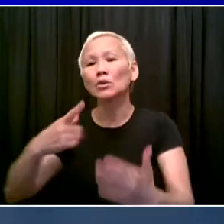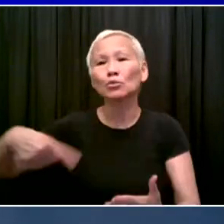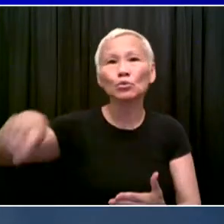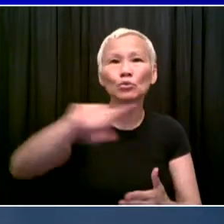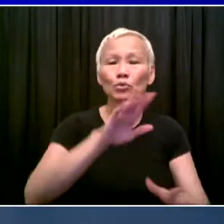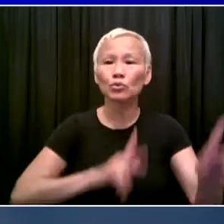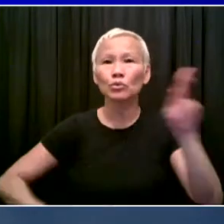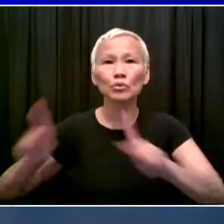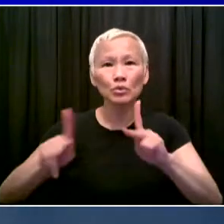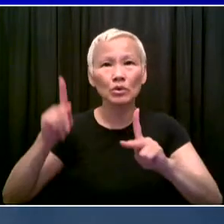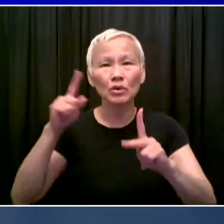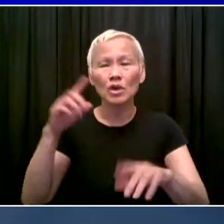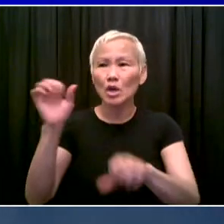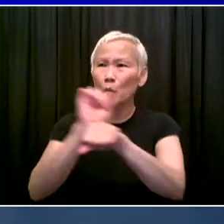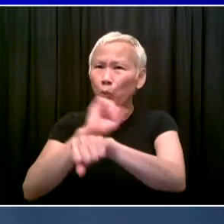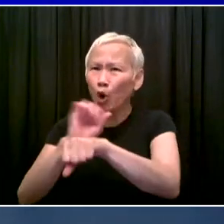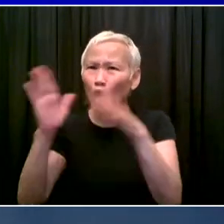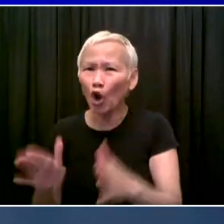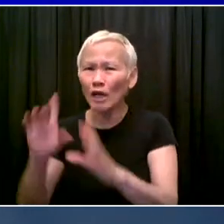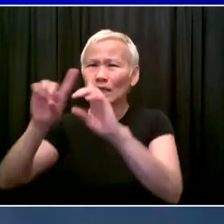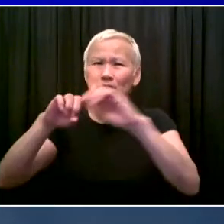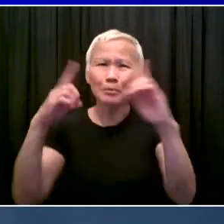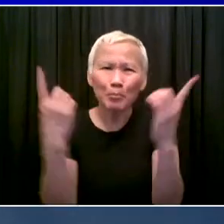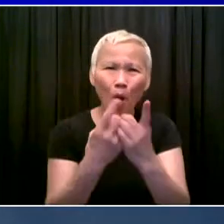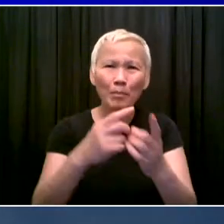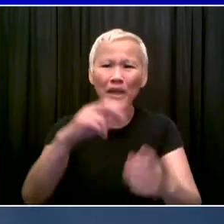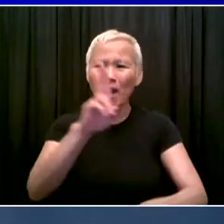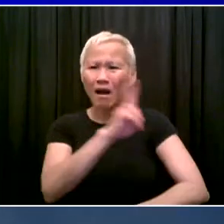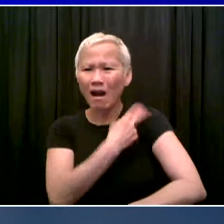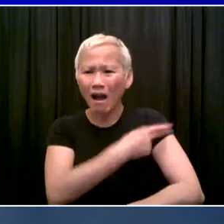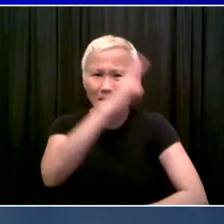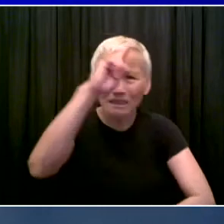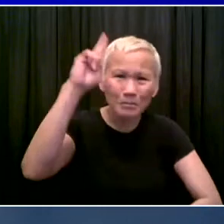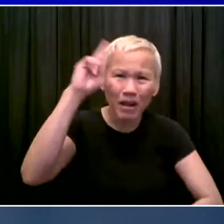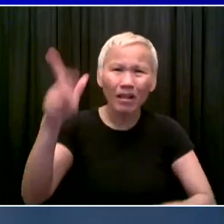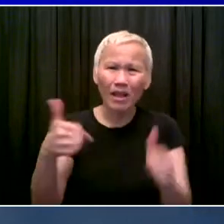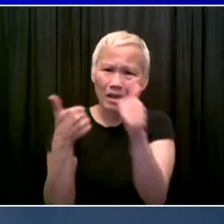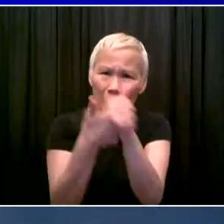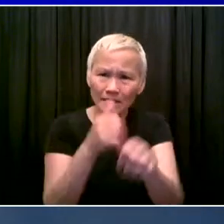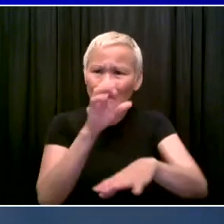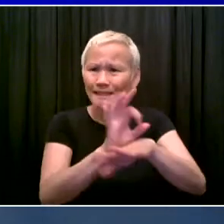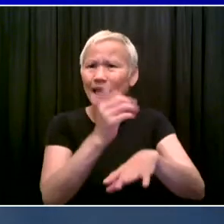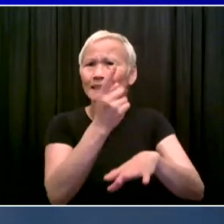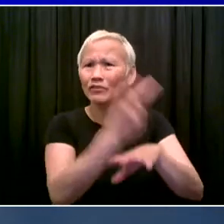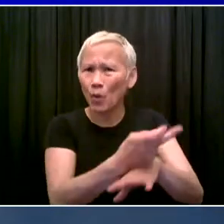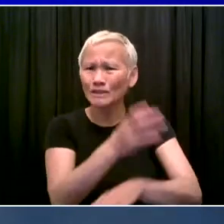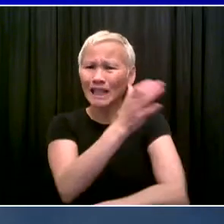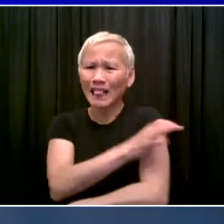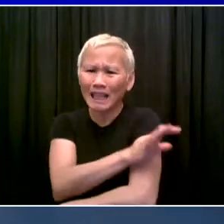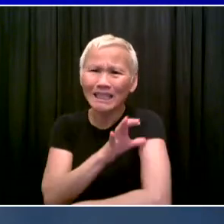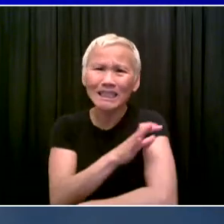FIGURE WHEN WE THINK ABOUT WHERE WE STARTED. VACCINATE HER'S, TEST AND TRACE